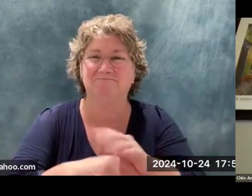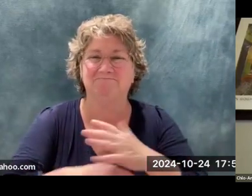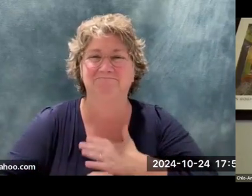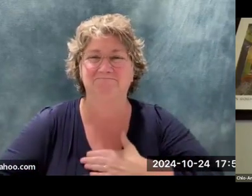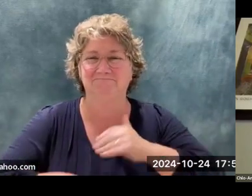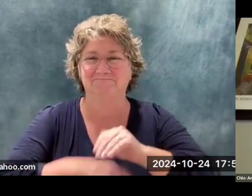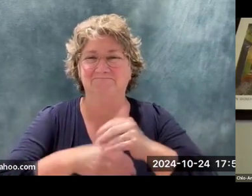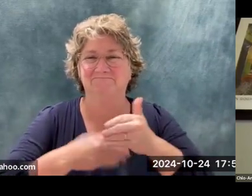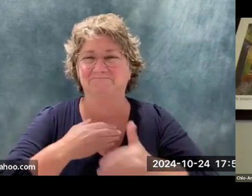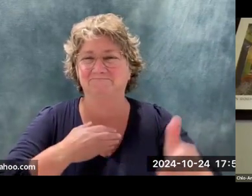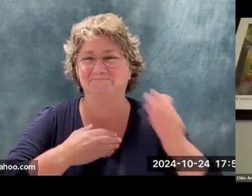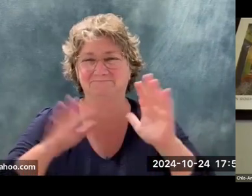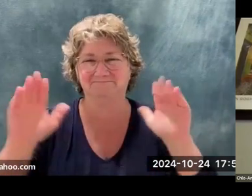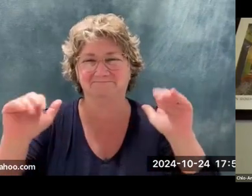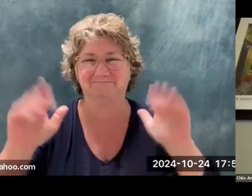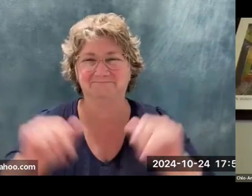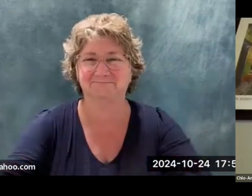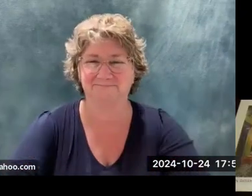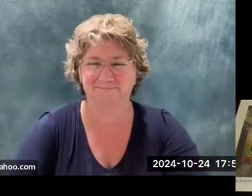Thank you. Goodbye.